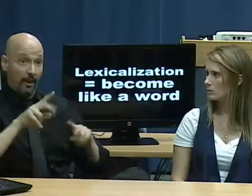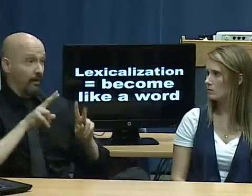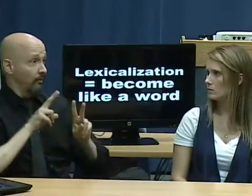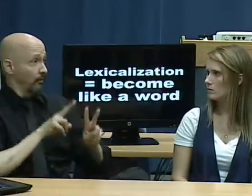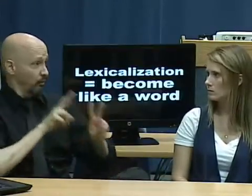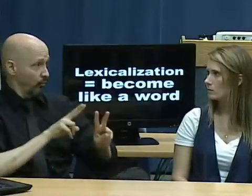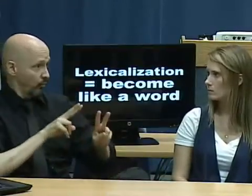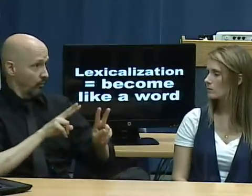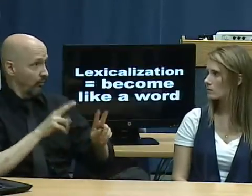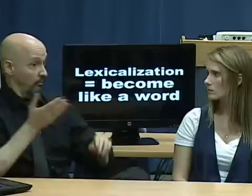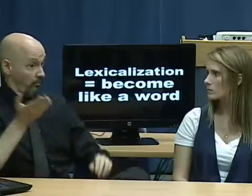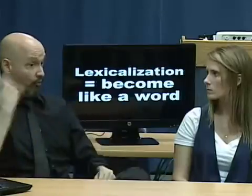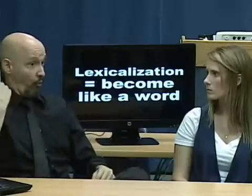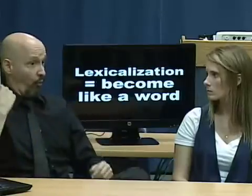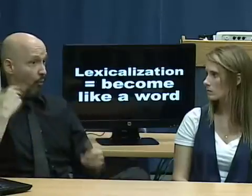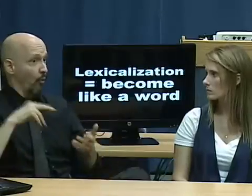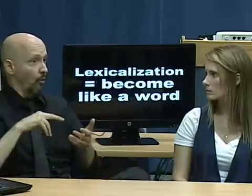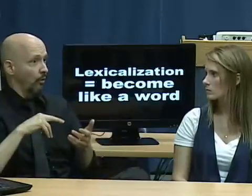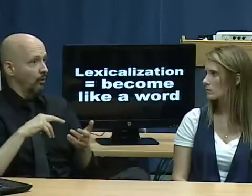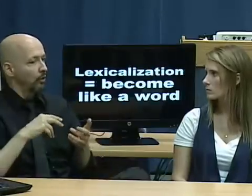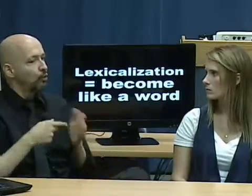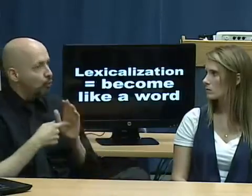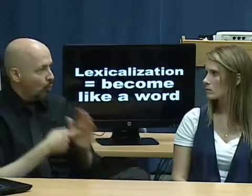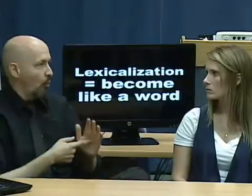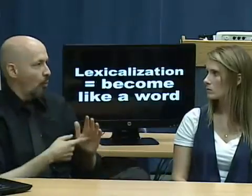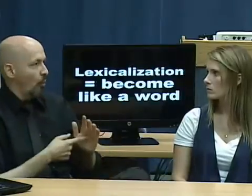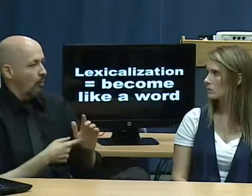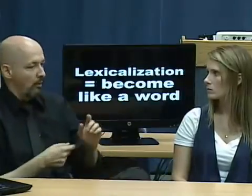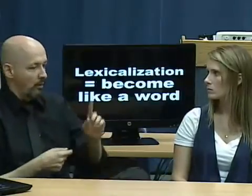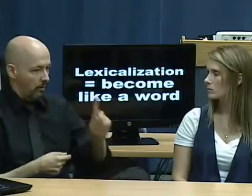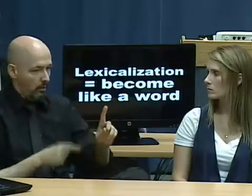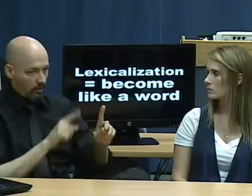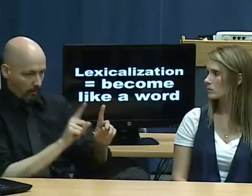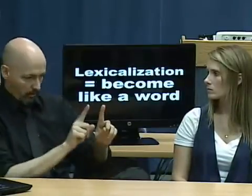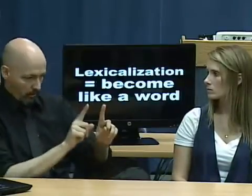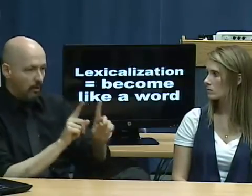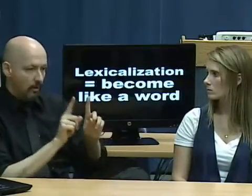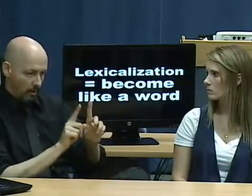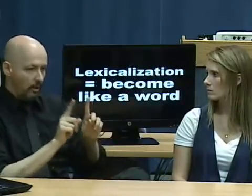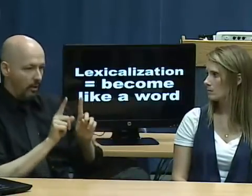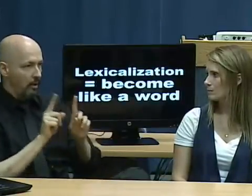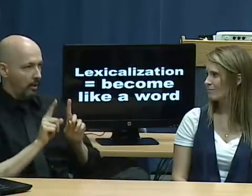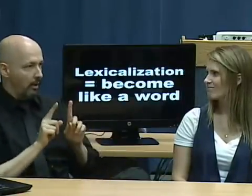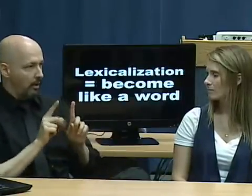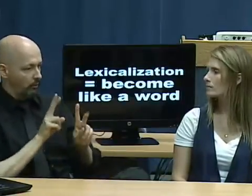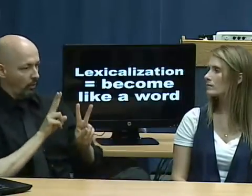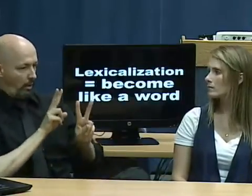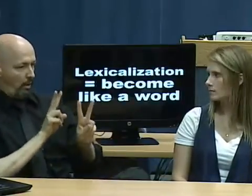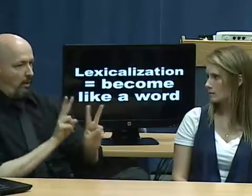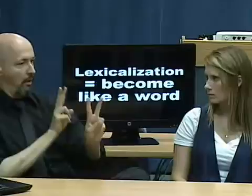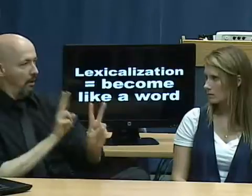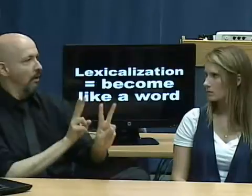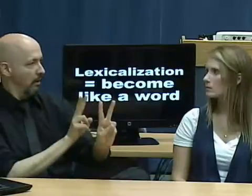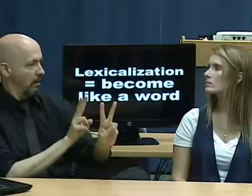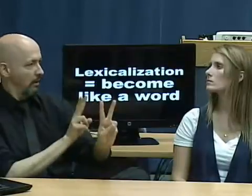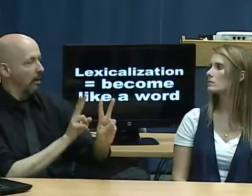That sign, "funeral," back in the day, showed the pallbearers. Like this, to represent two people at a time.